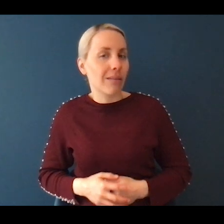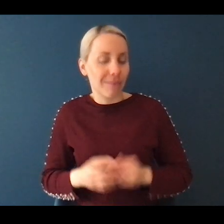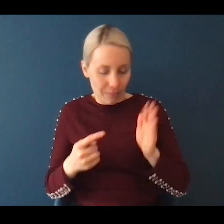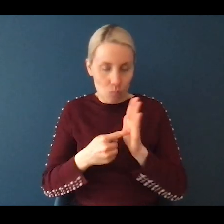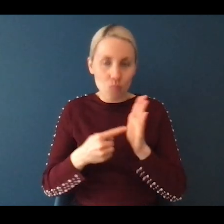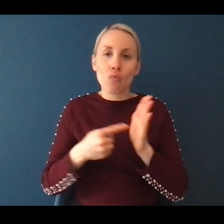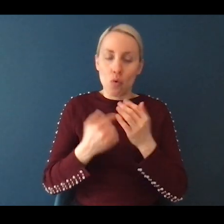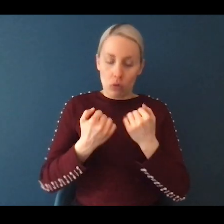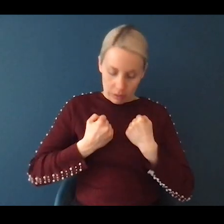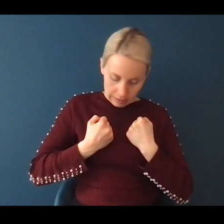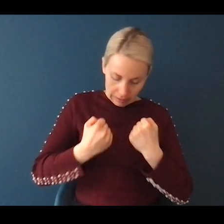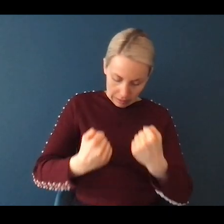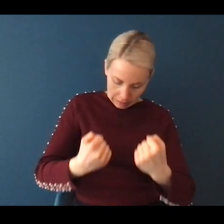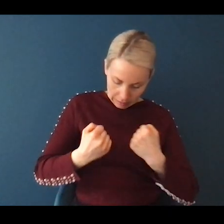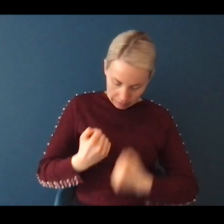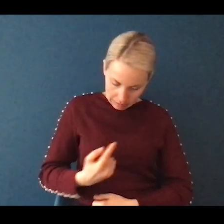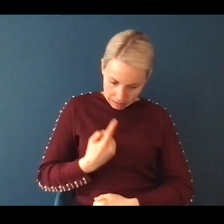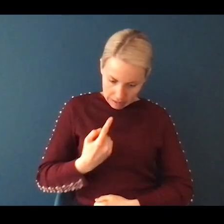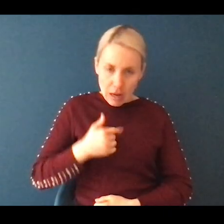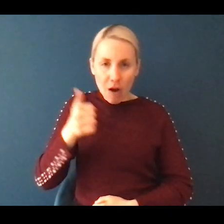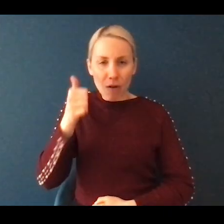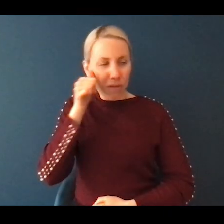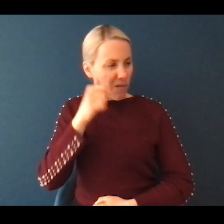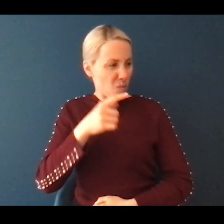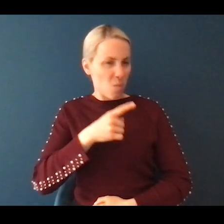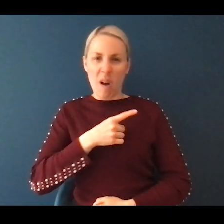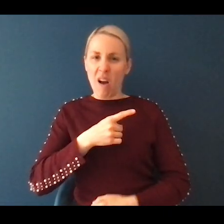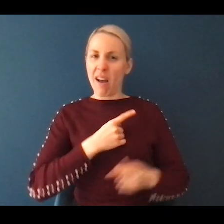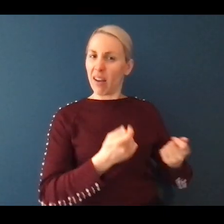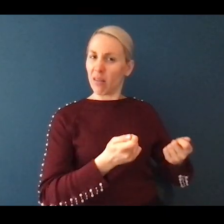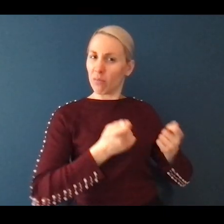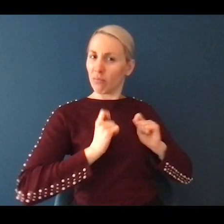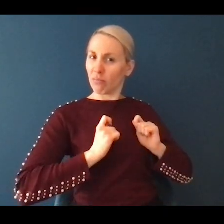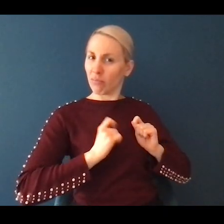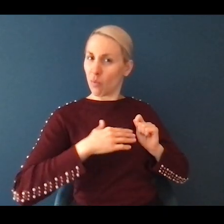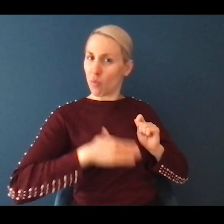I think it helps in also getting a better understanding of where you are at that point